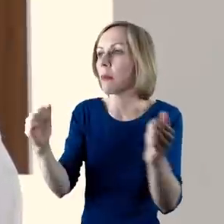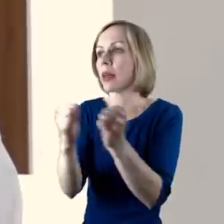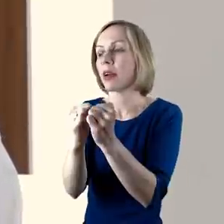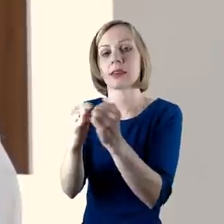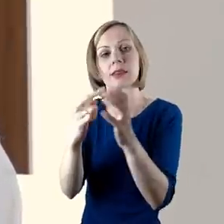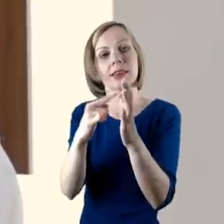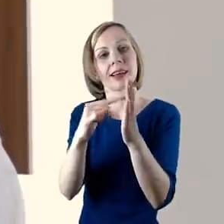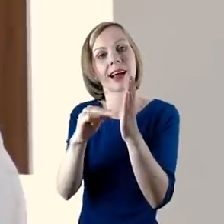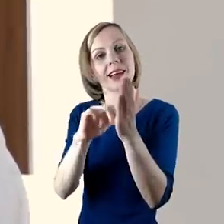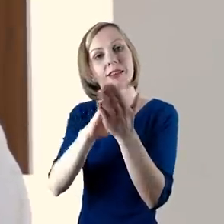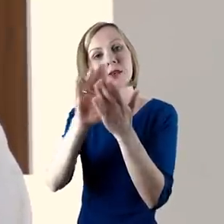Anthony, age 5.